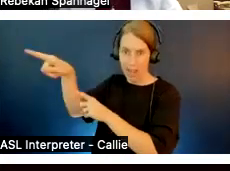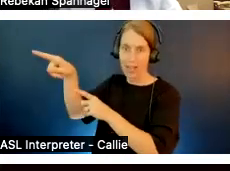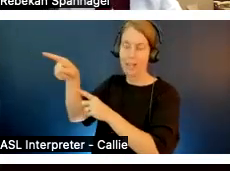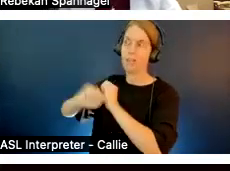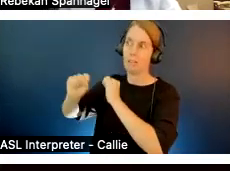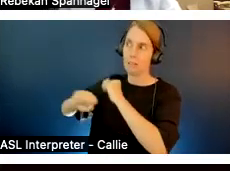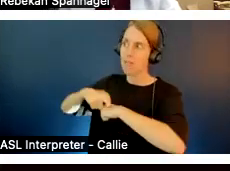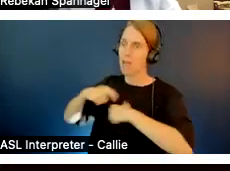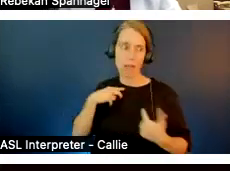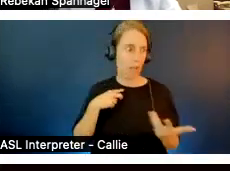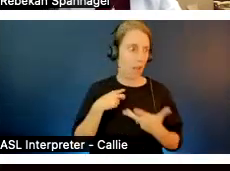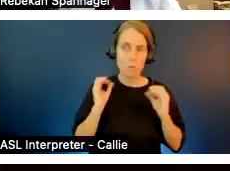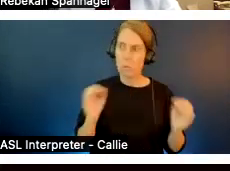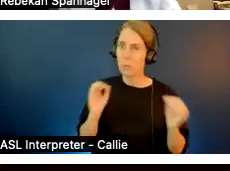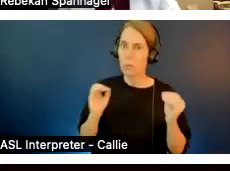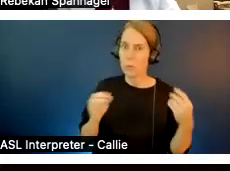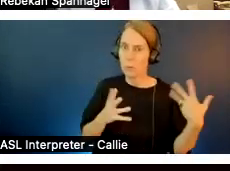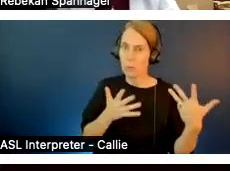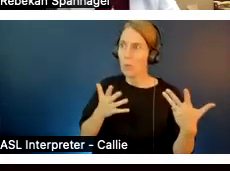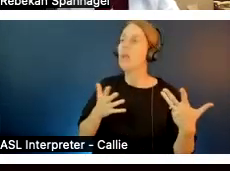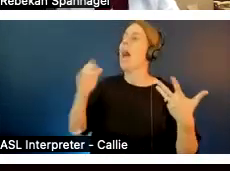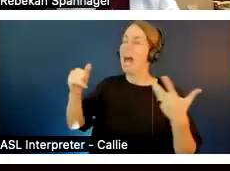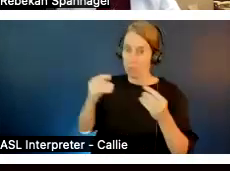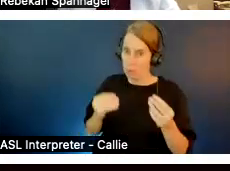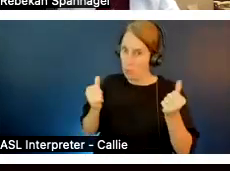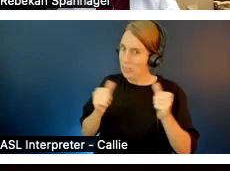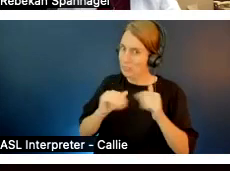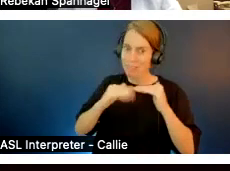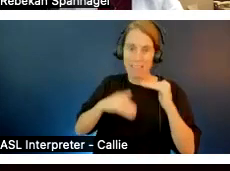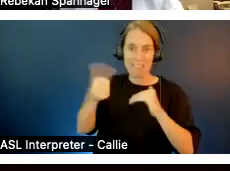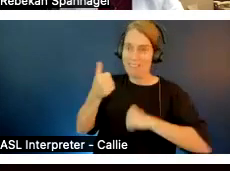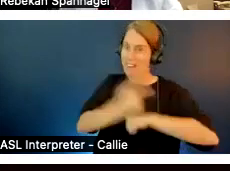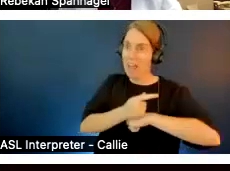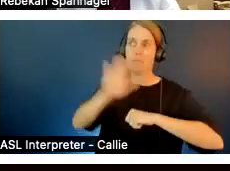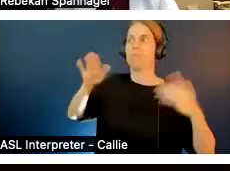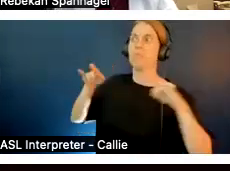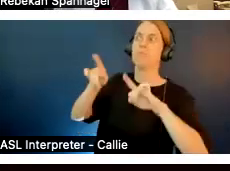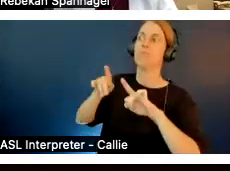fairly quickly in order to be able to have those services continue during that process and again